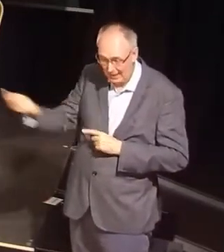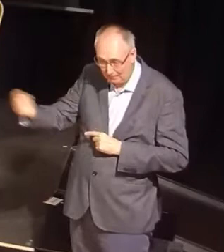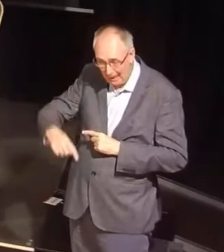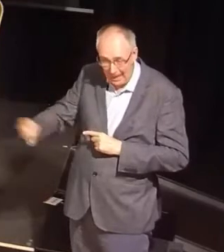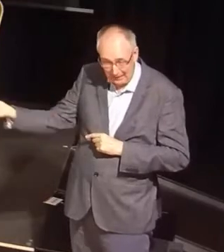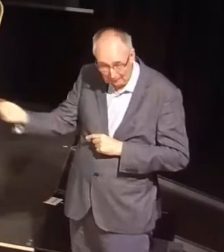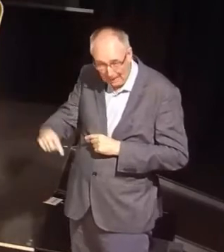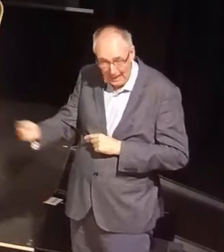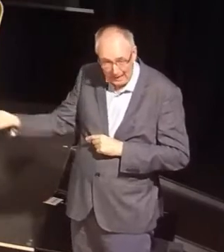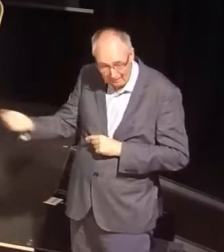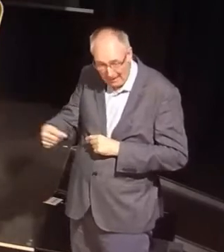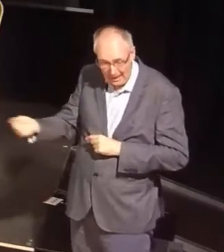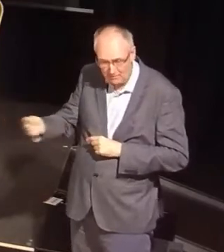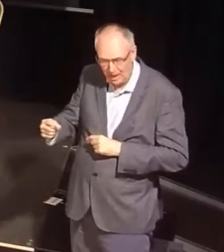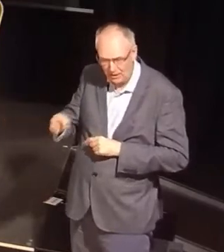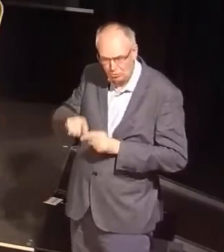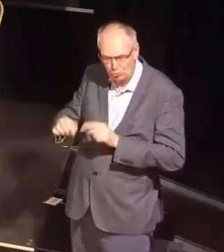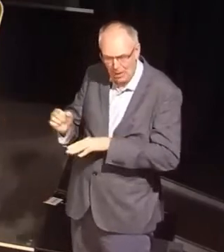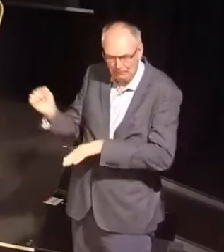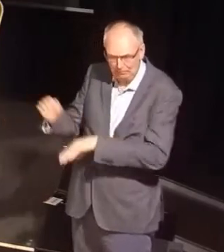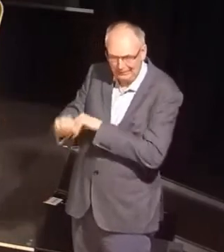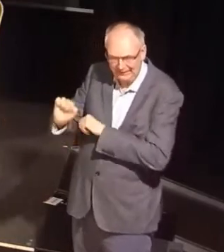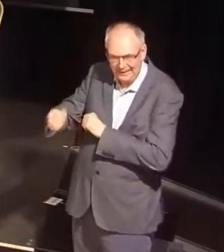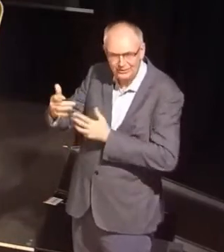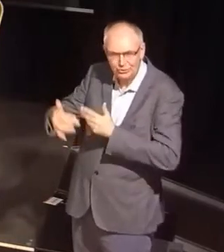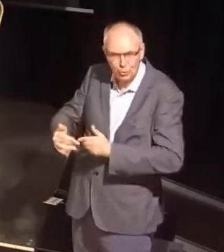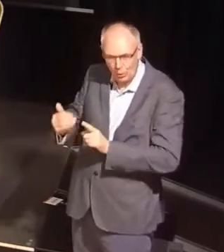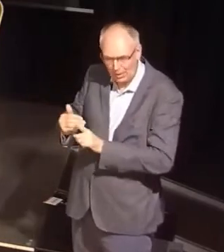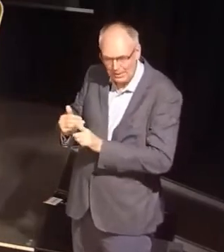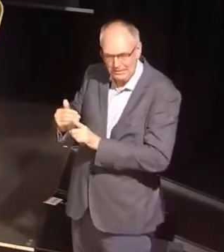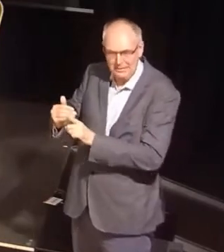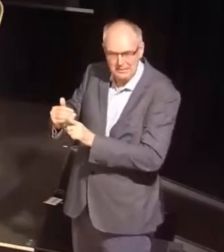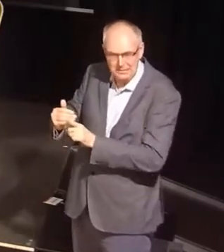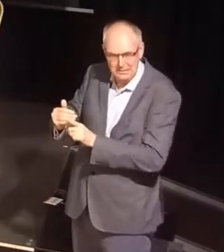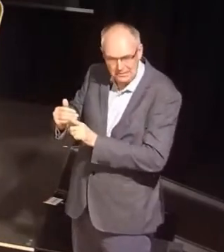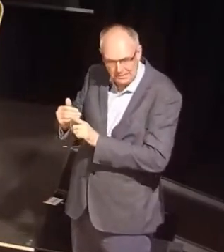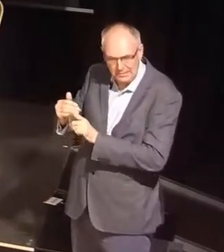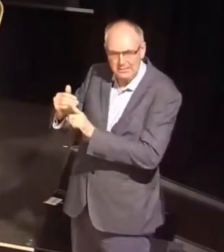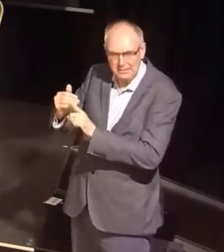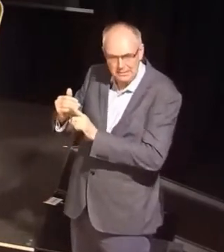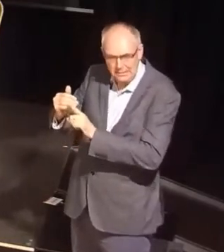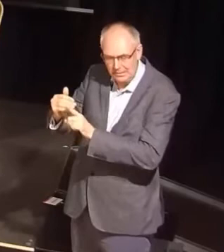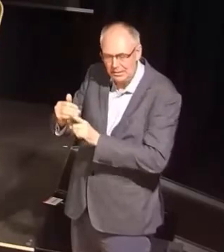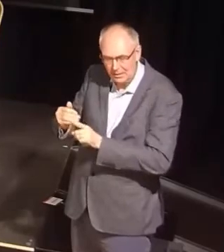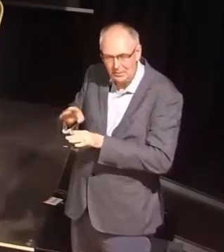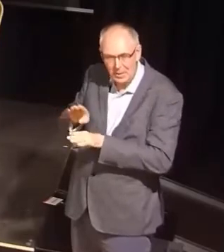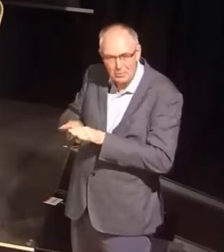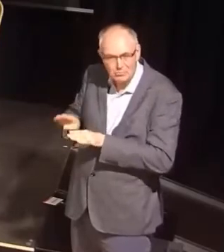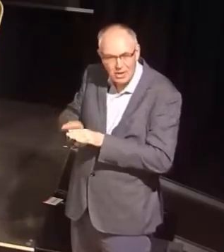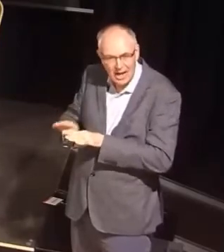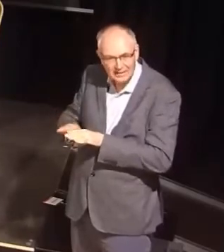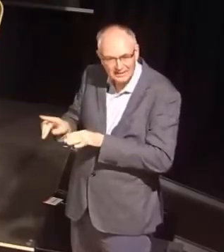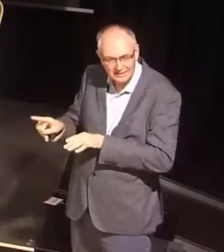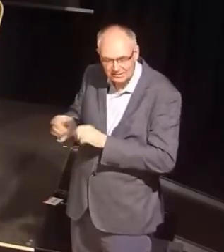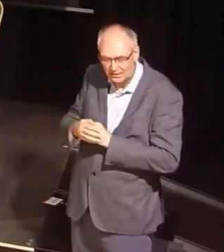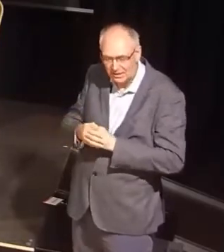Just to try and beat his high score at this game and put a little bit more practise in. Interestingly enough, the developer also added a new mode